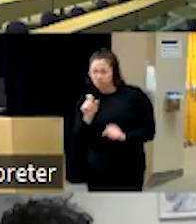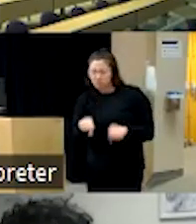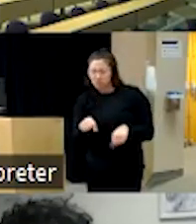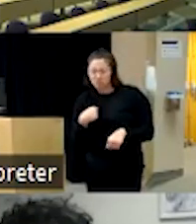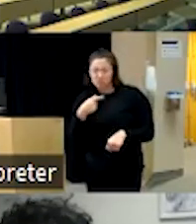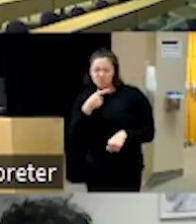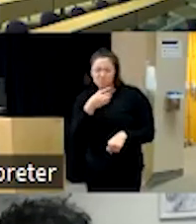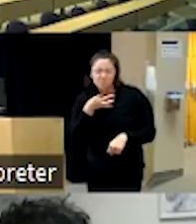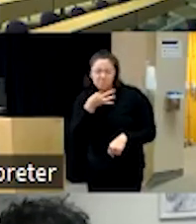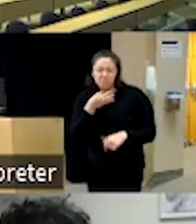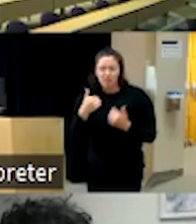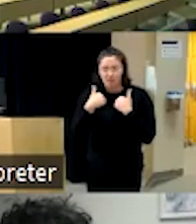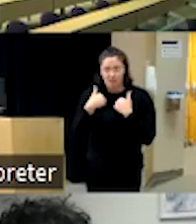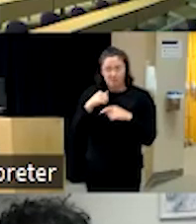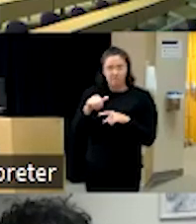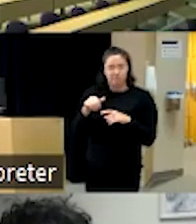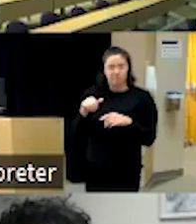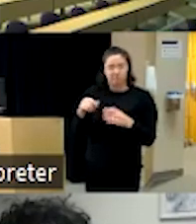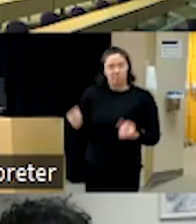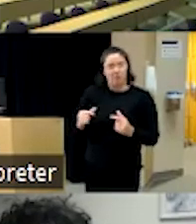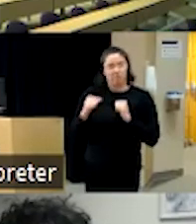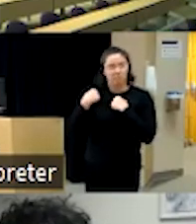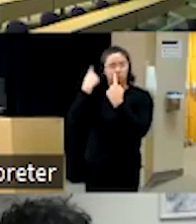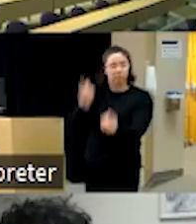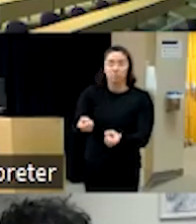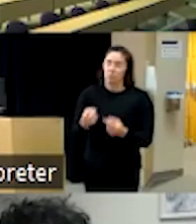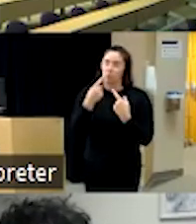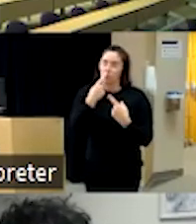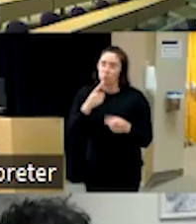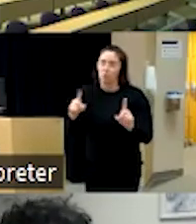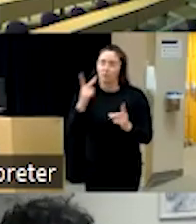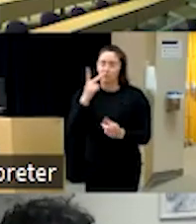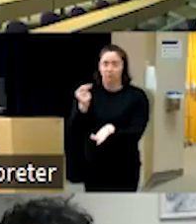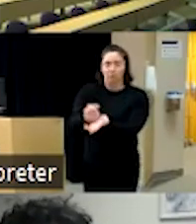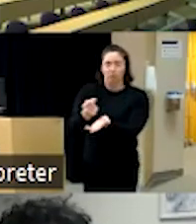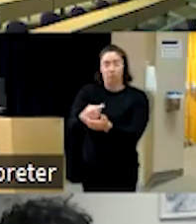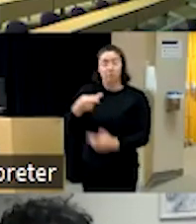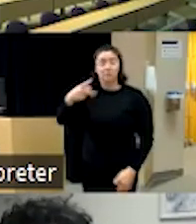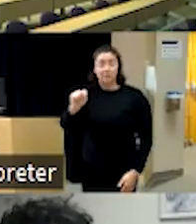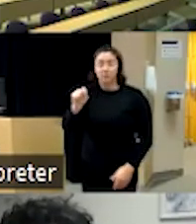pain for such a long time but it works really well we have very good physiotherapists they sometimes